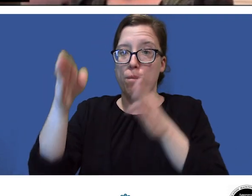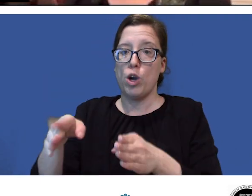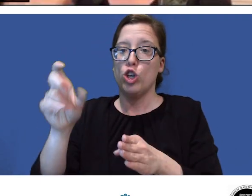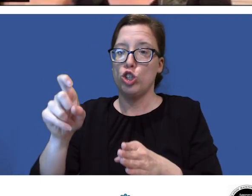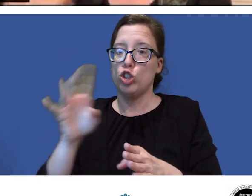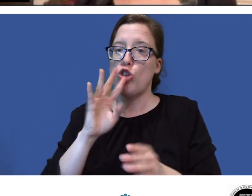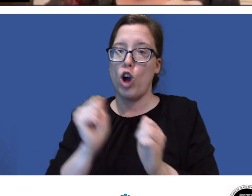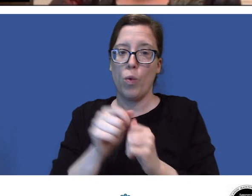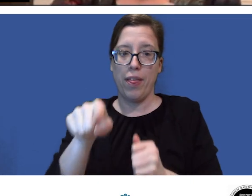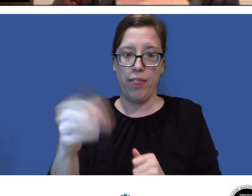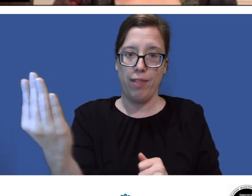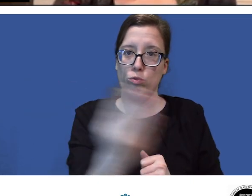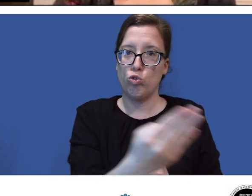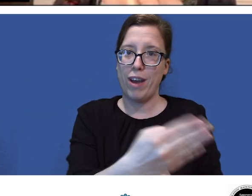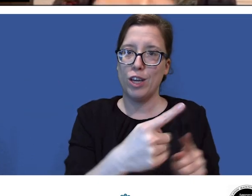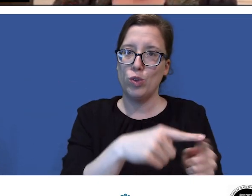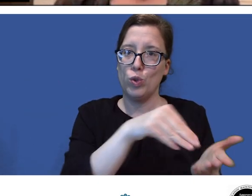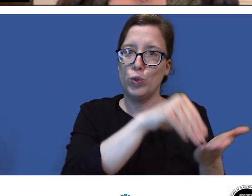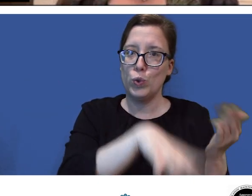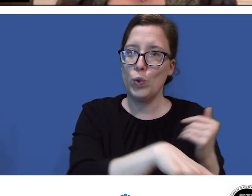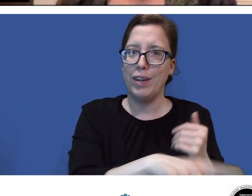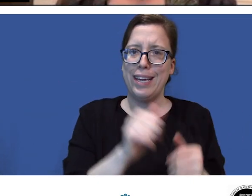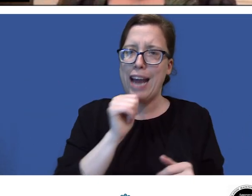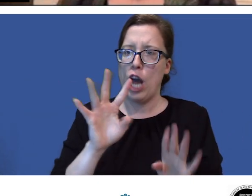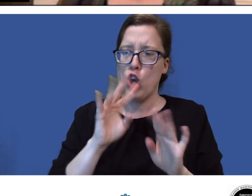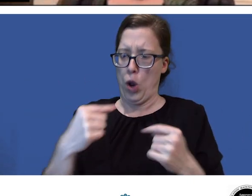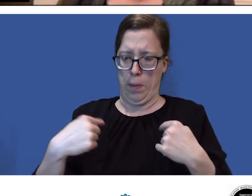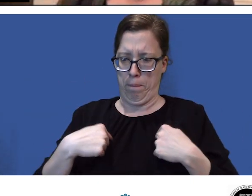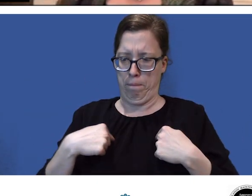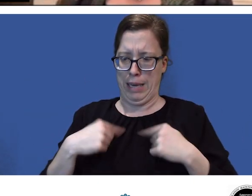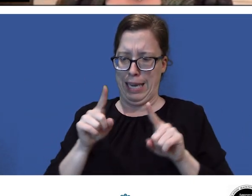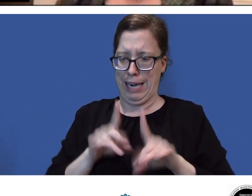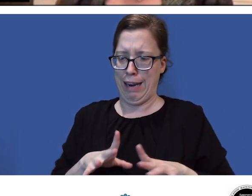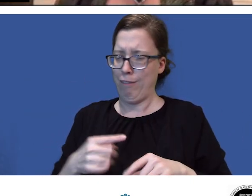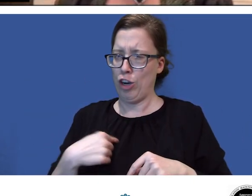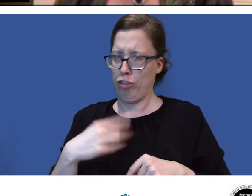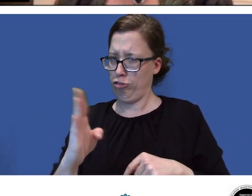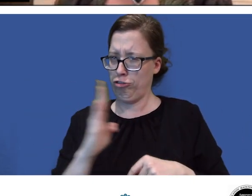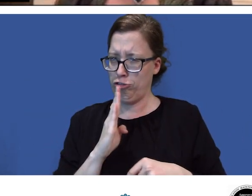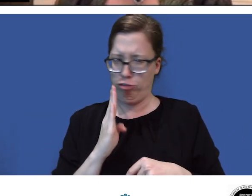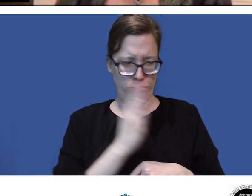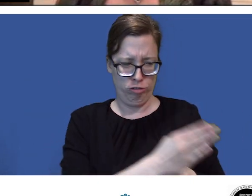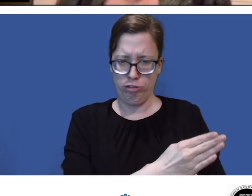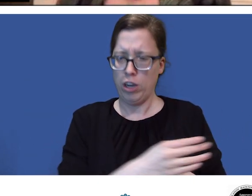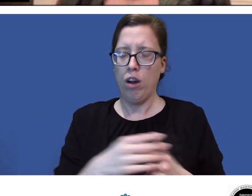should address that kiddo directly; not talk to you as the Intervener,